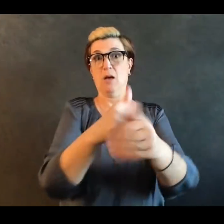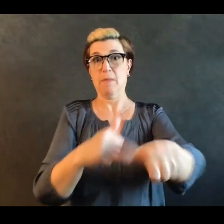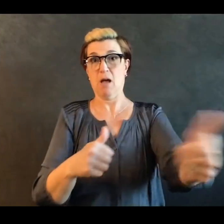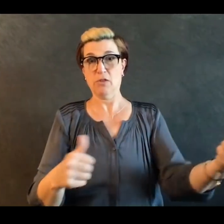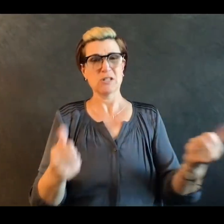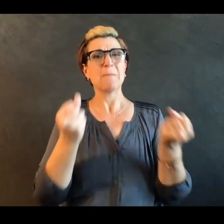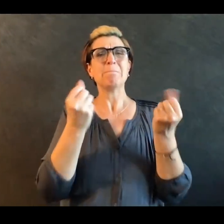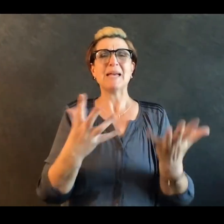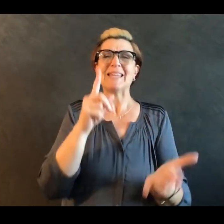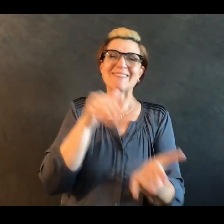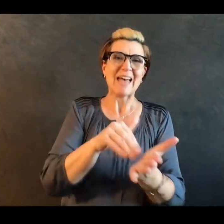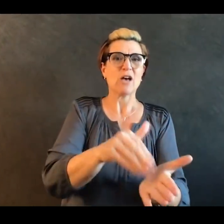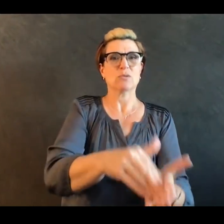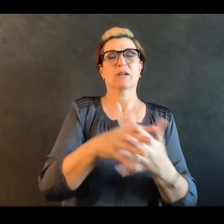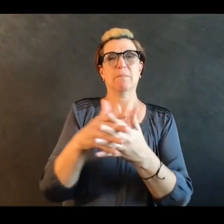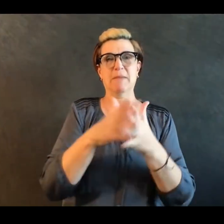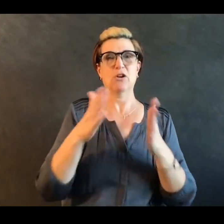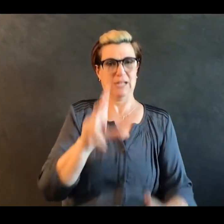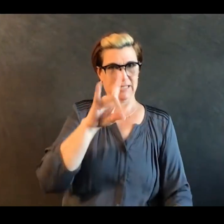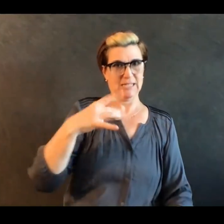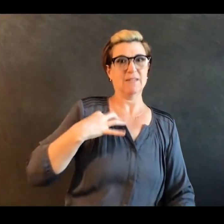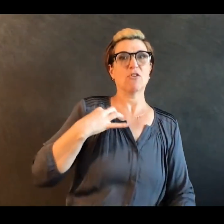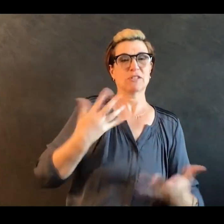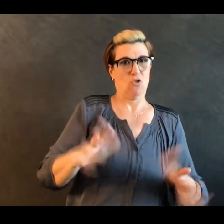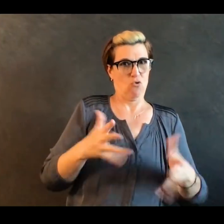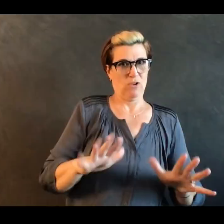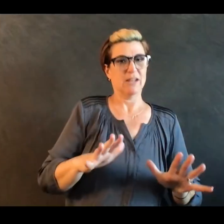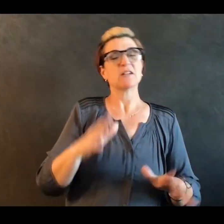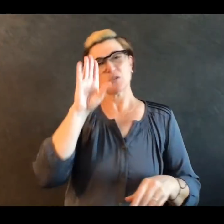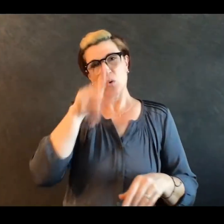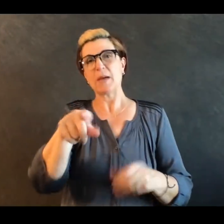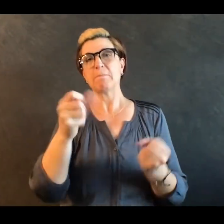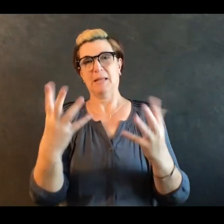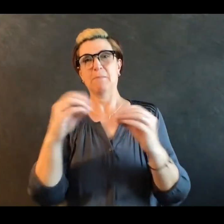of thousands will join them on the subject of supplies mr. president I'll